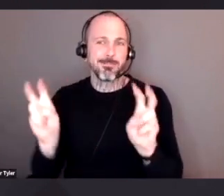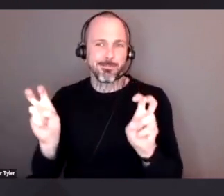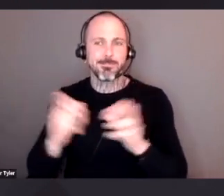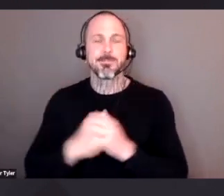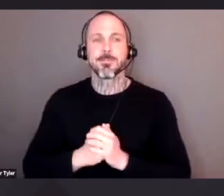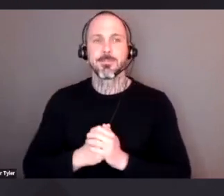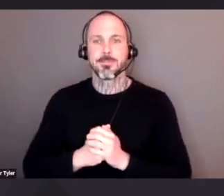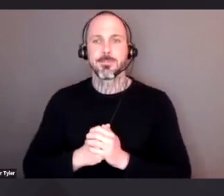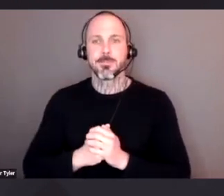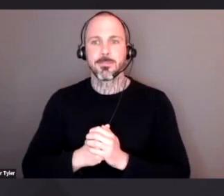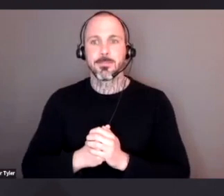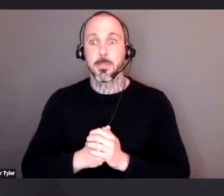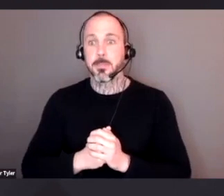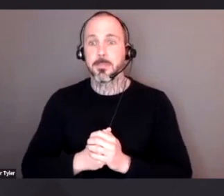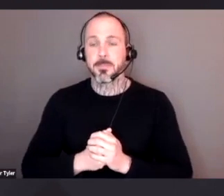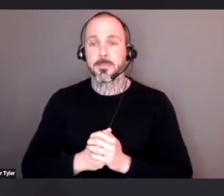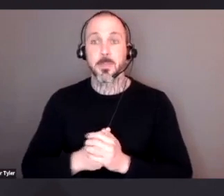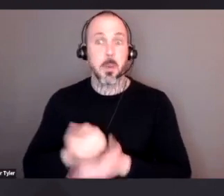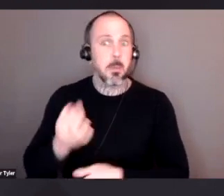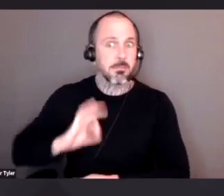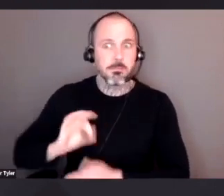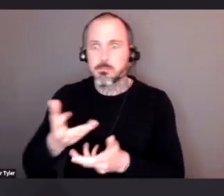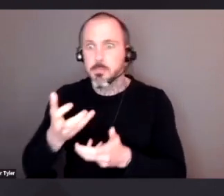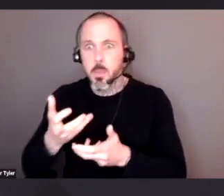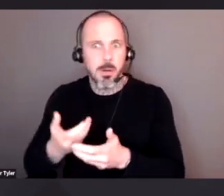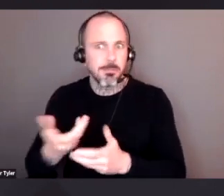and improve inclusion and accessibility at your organization.